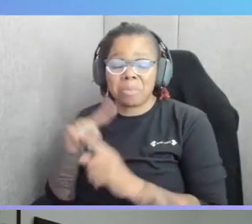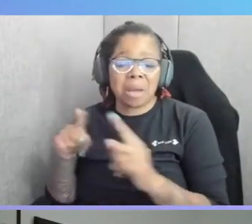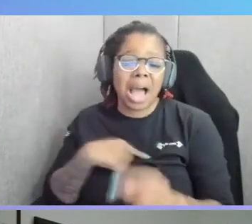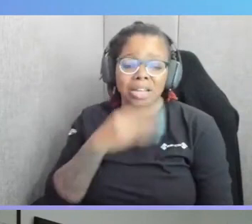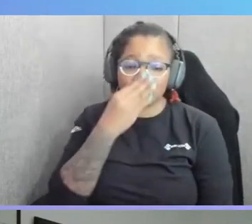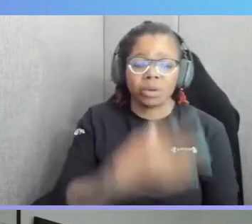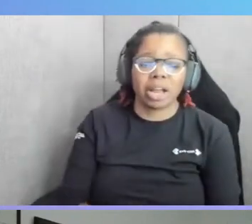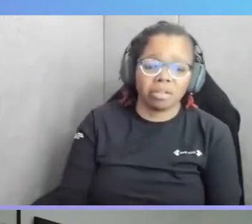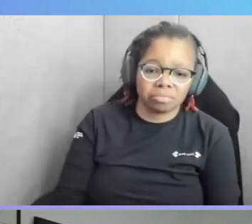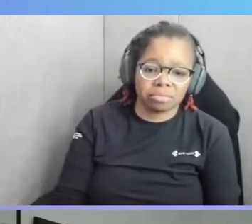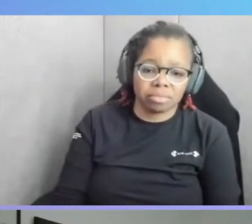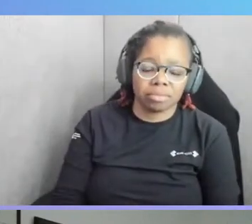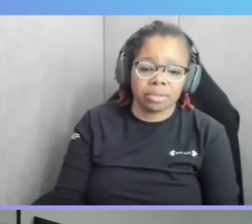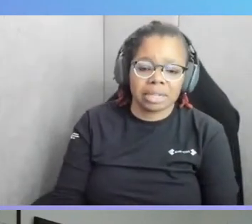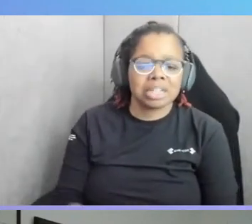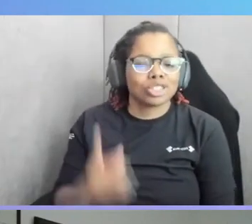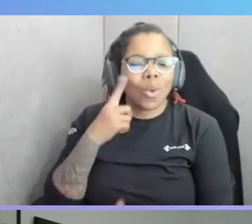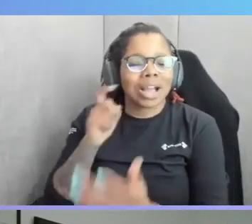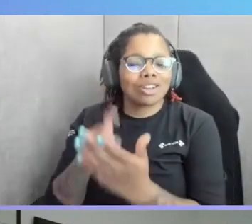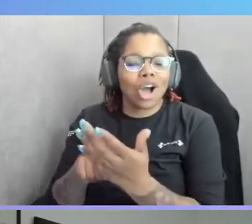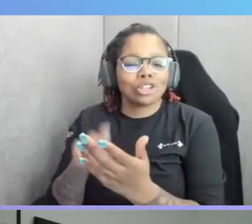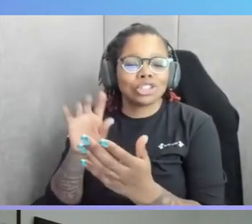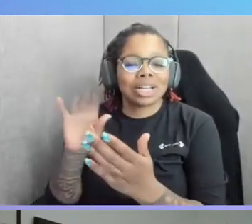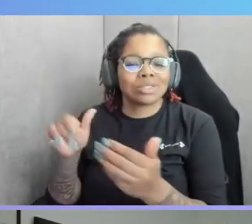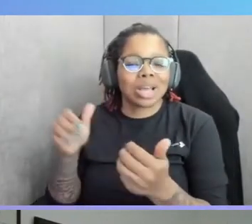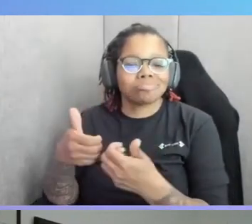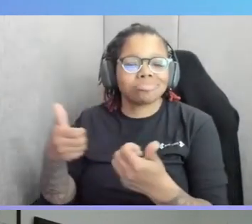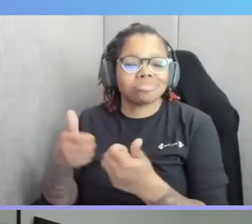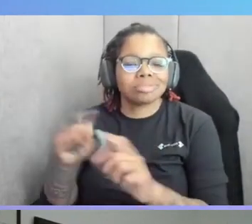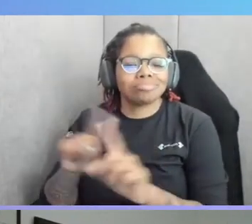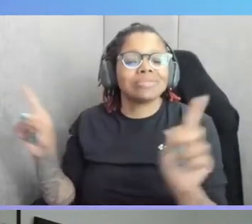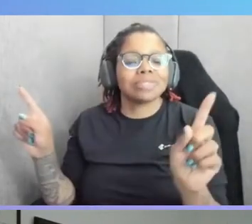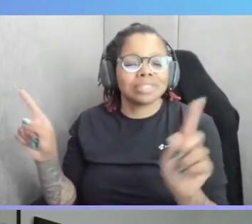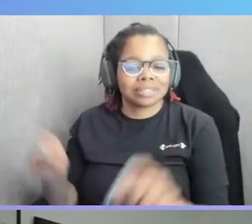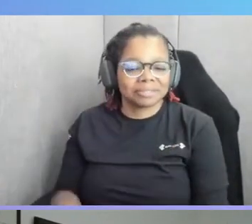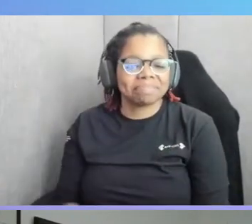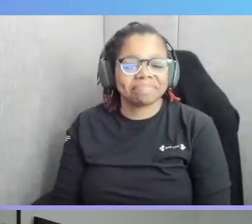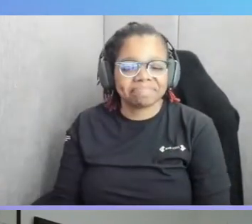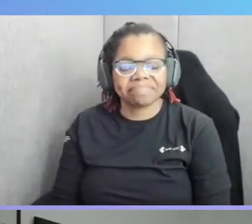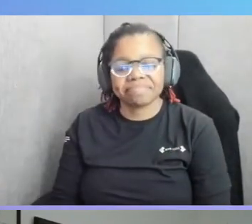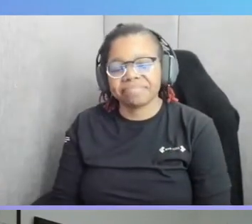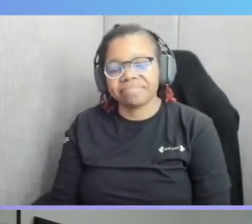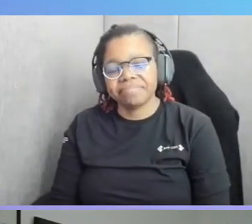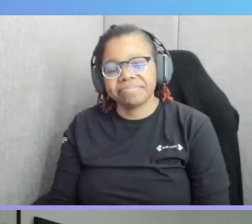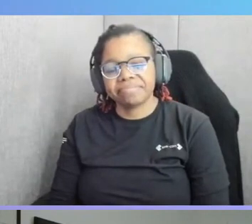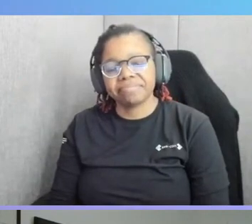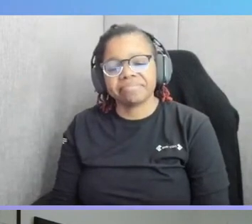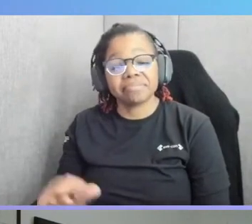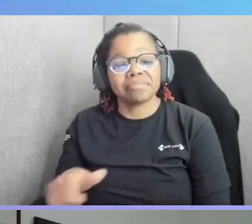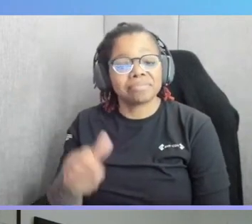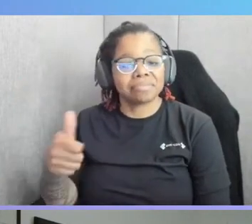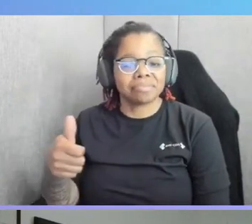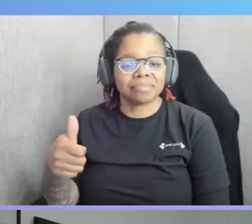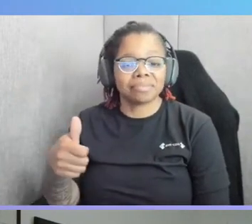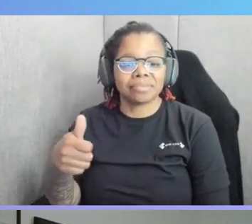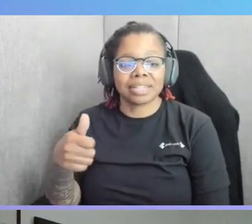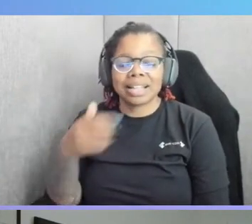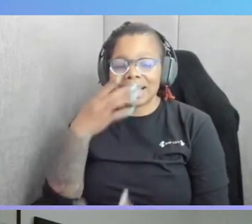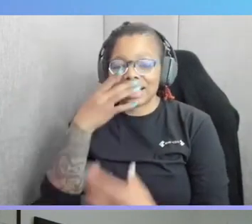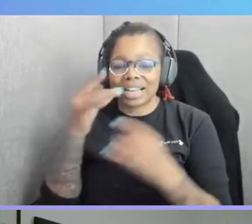acknowledging that that space and that cause for differences. Another was the interest level of the detail, really the